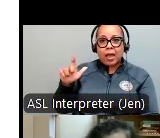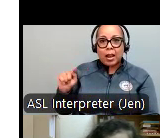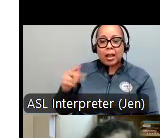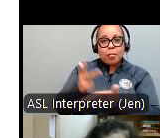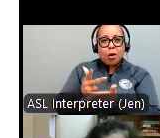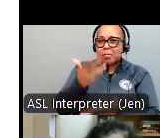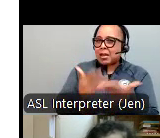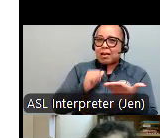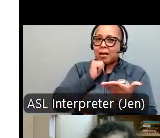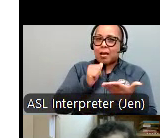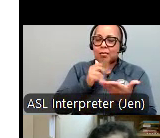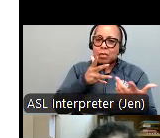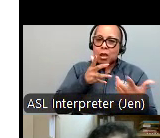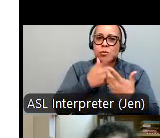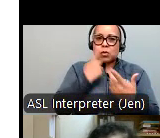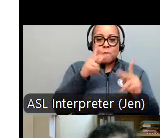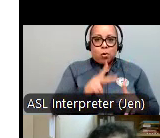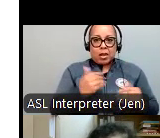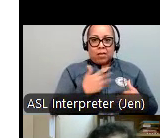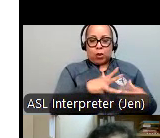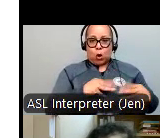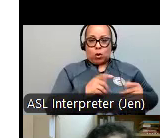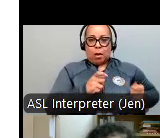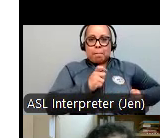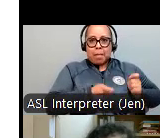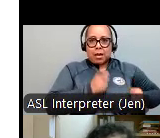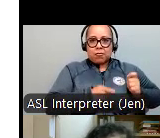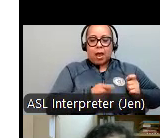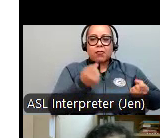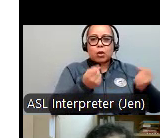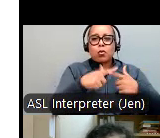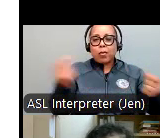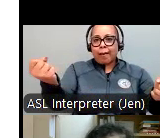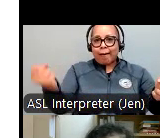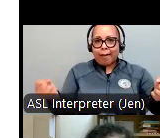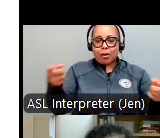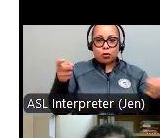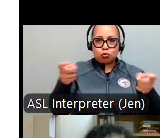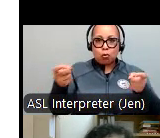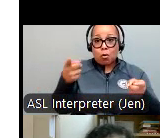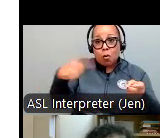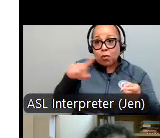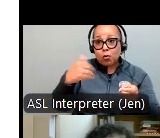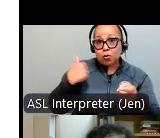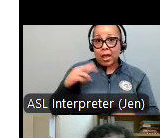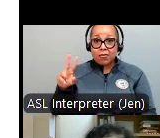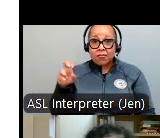someone who has their own modified vehicle with hand control, or people with vans that cannot